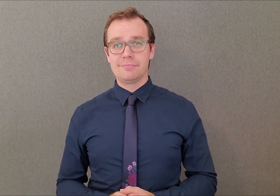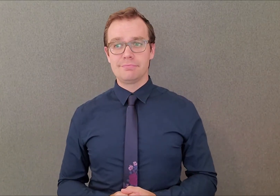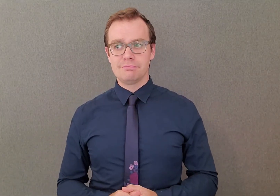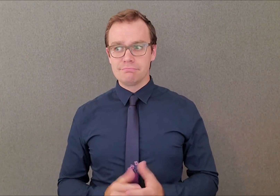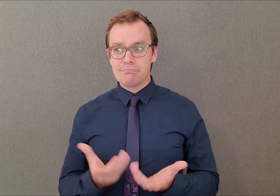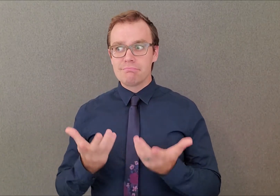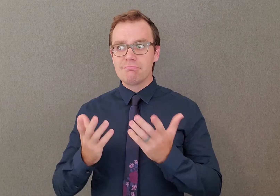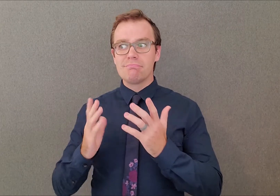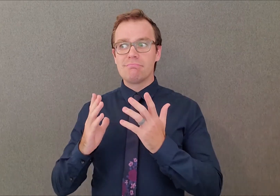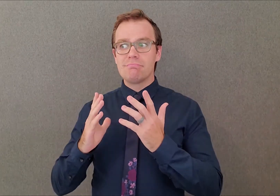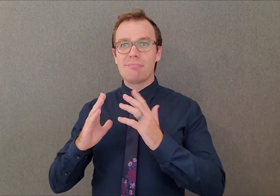Household products.